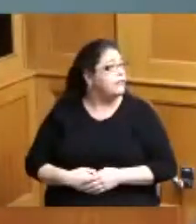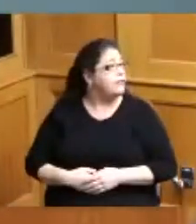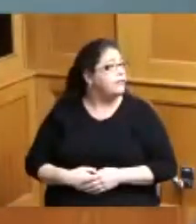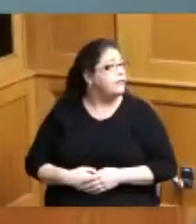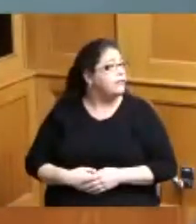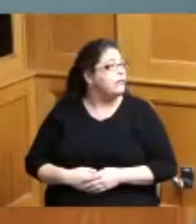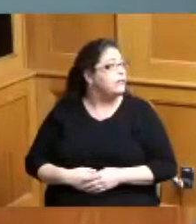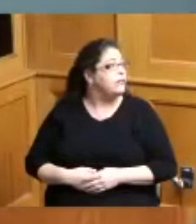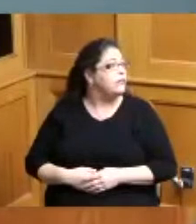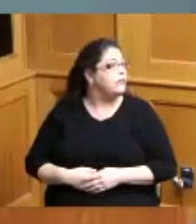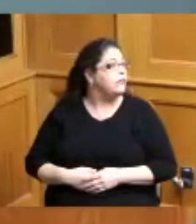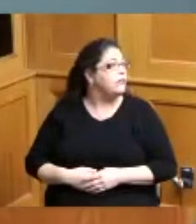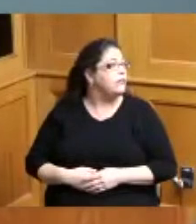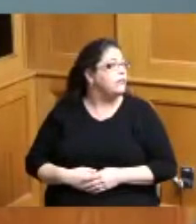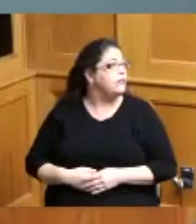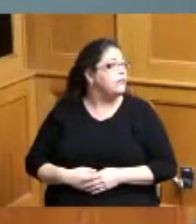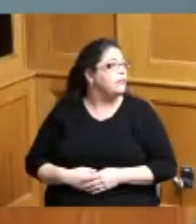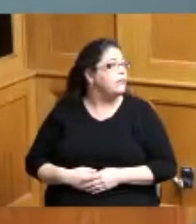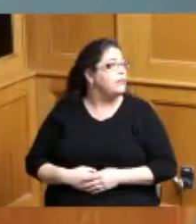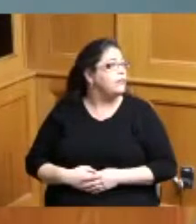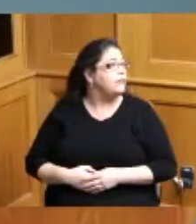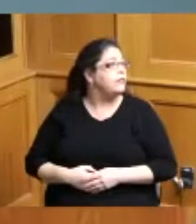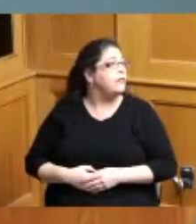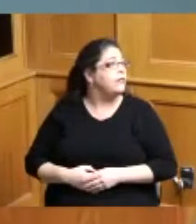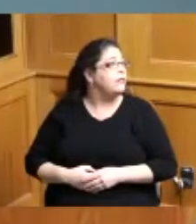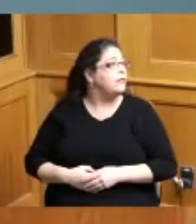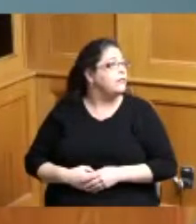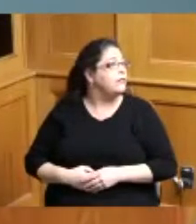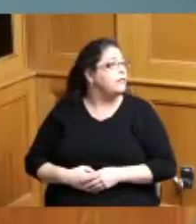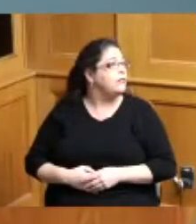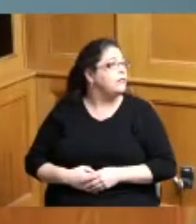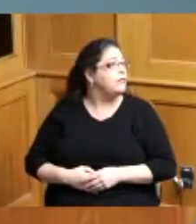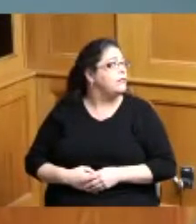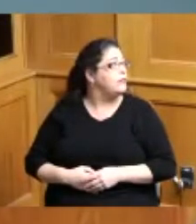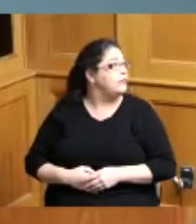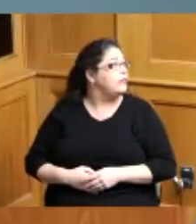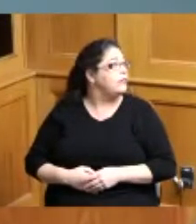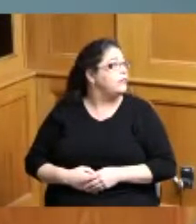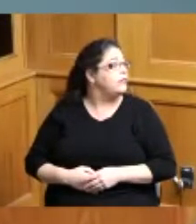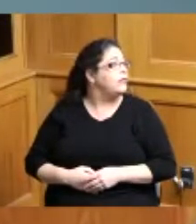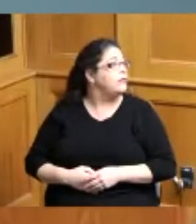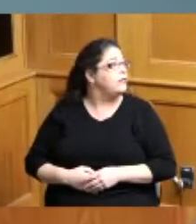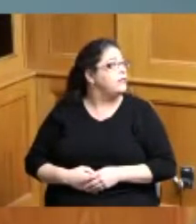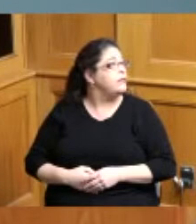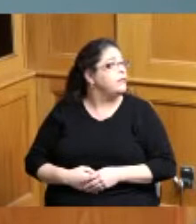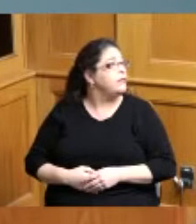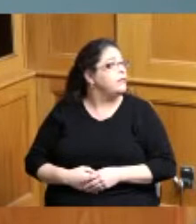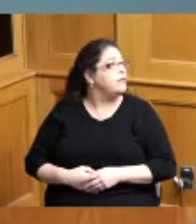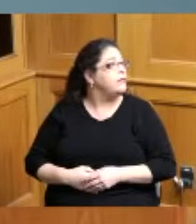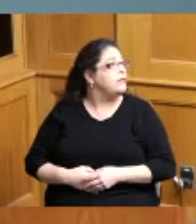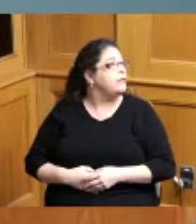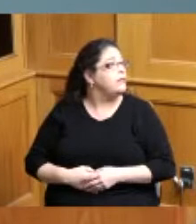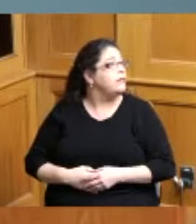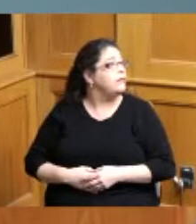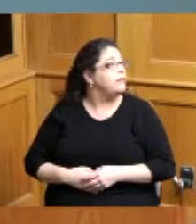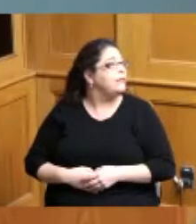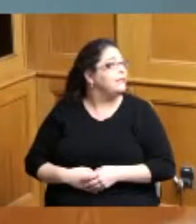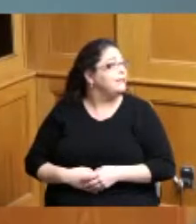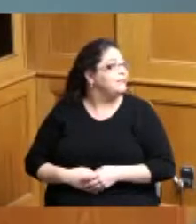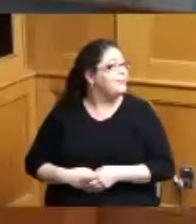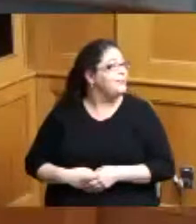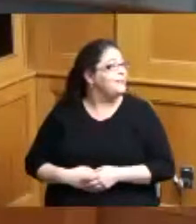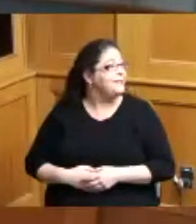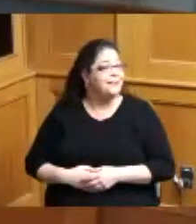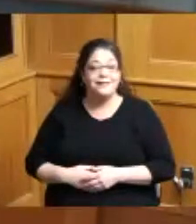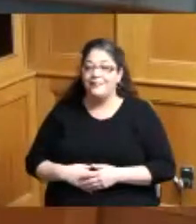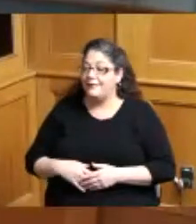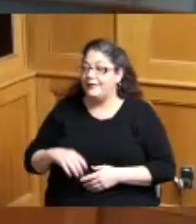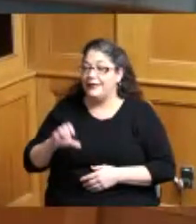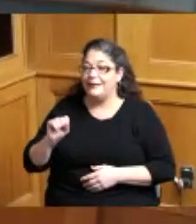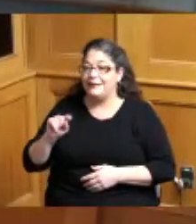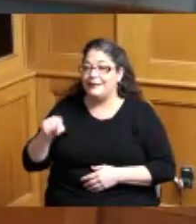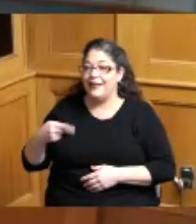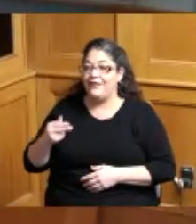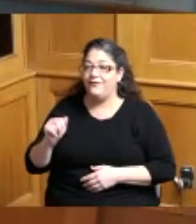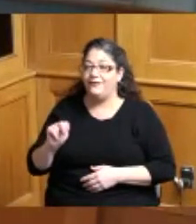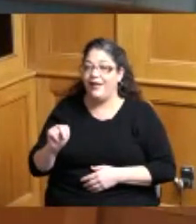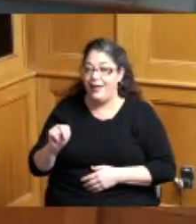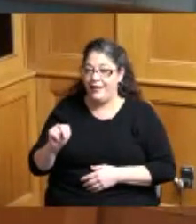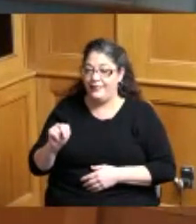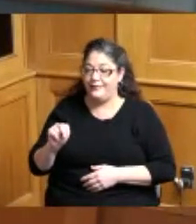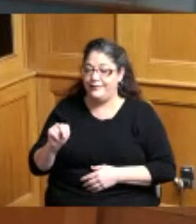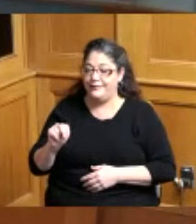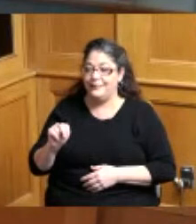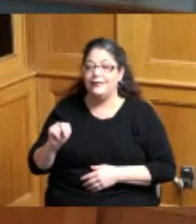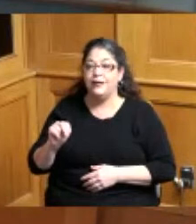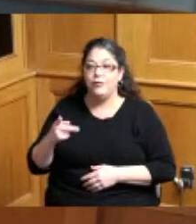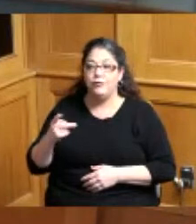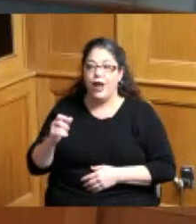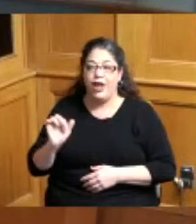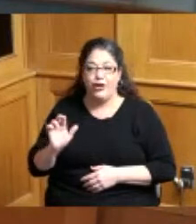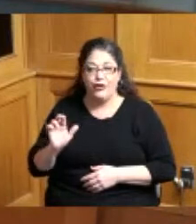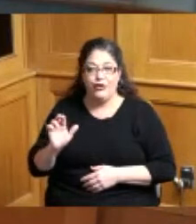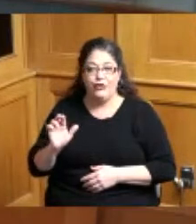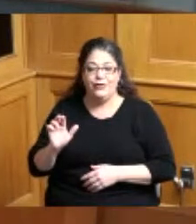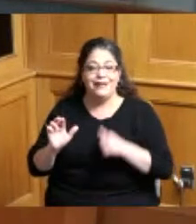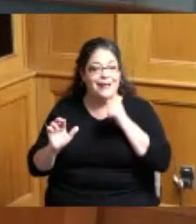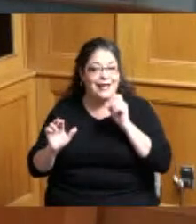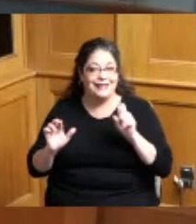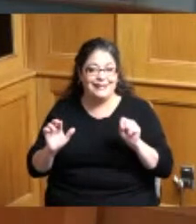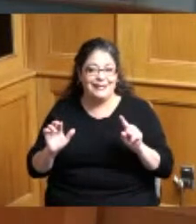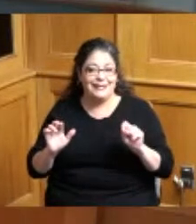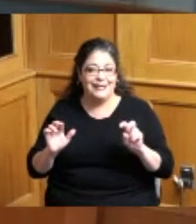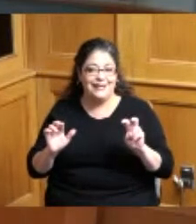this one okay Stephen Pryor you have a okay okay thank you so much I'm at the Commissioner office